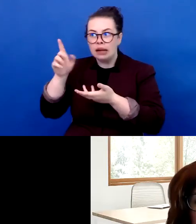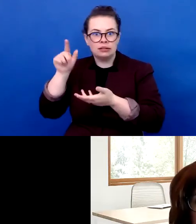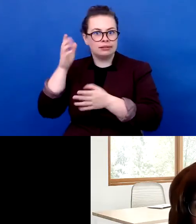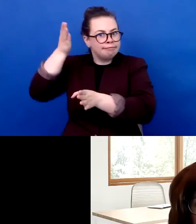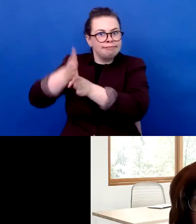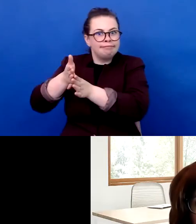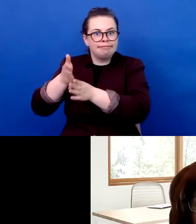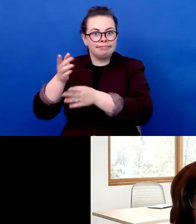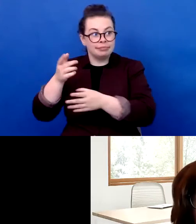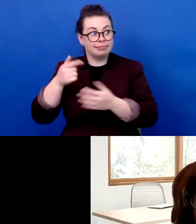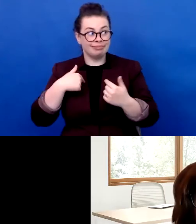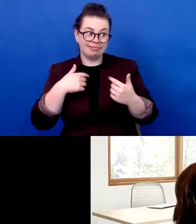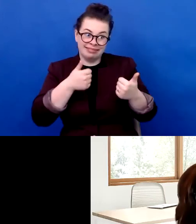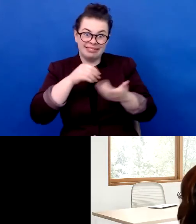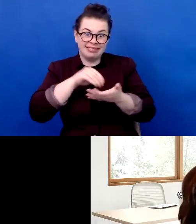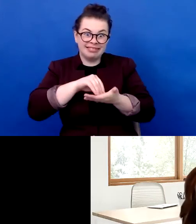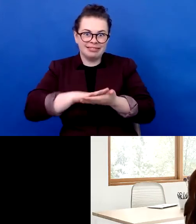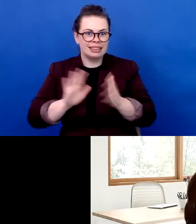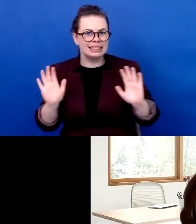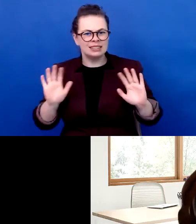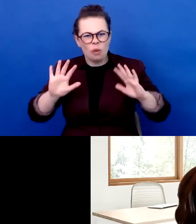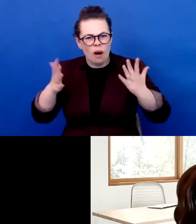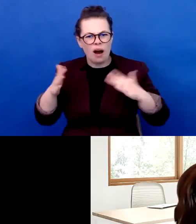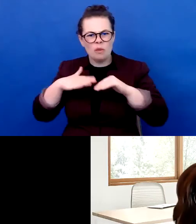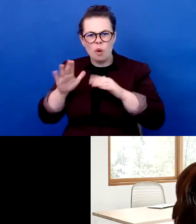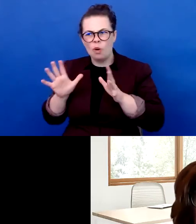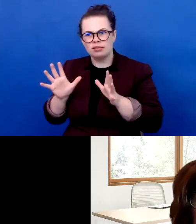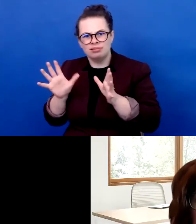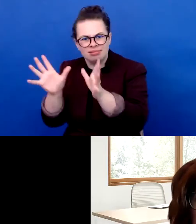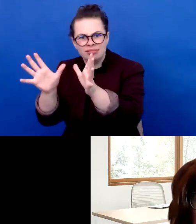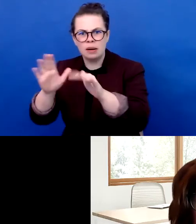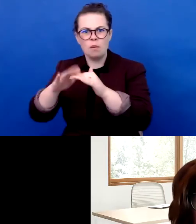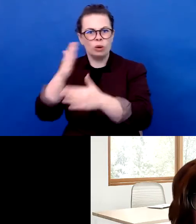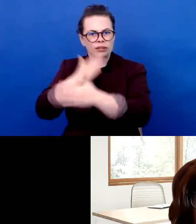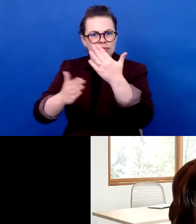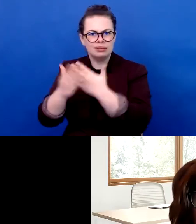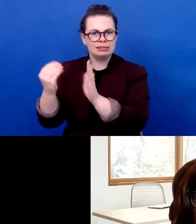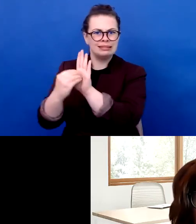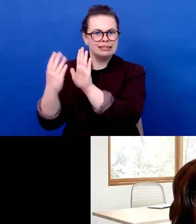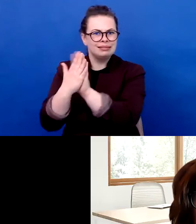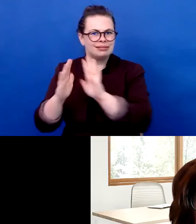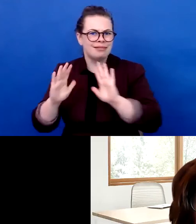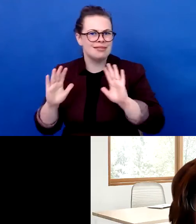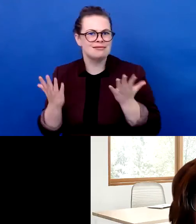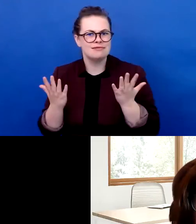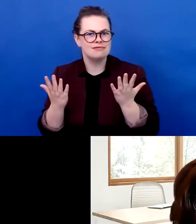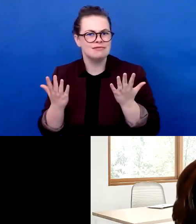and development partners and that question was was directed to menel specifically